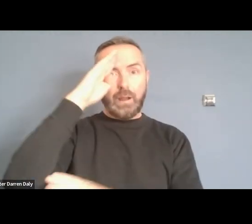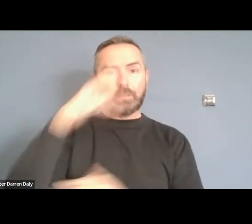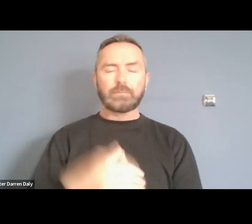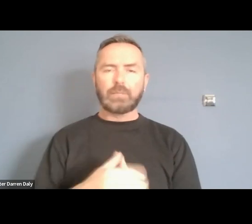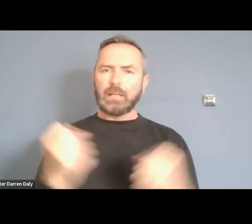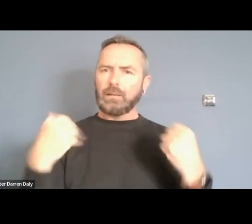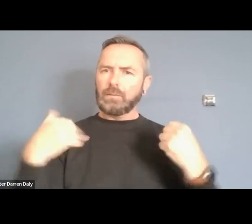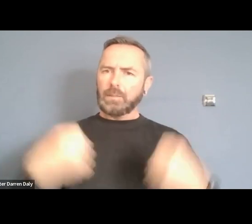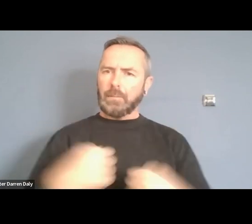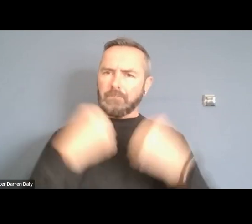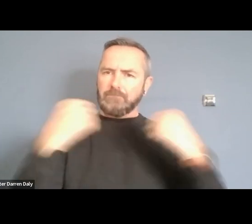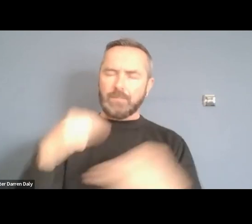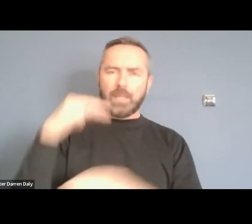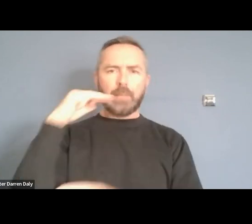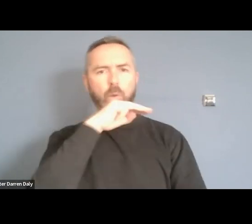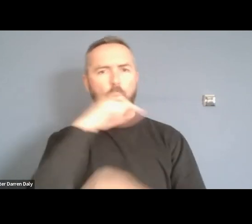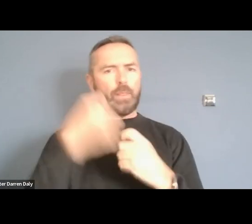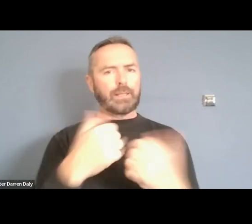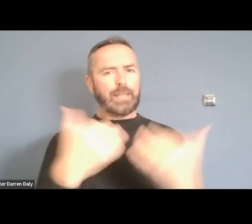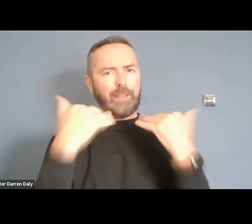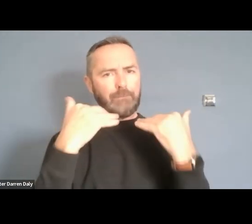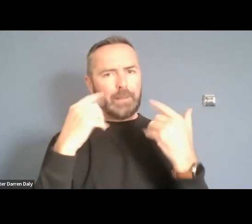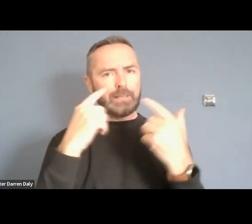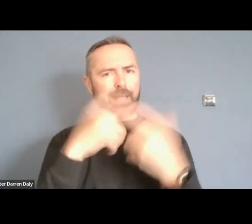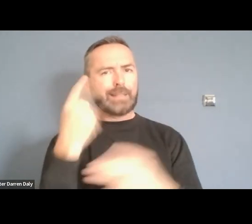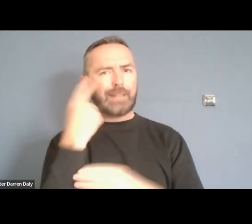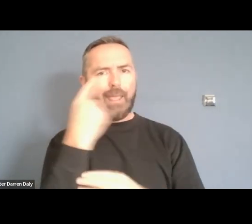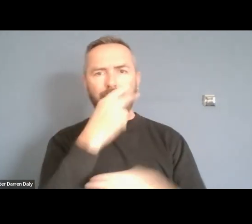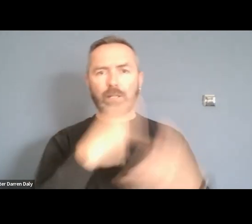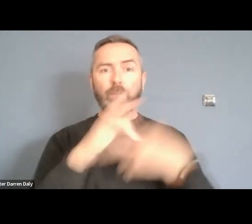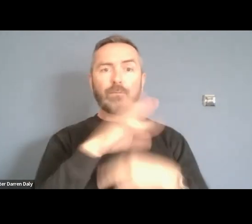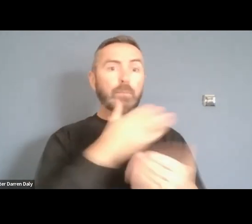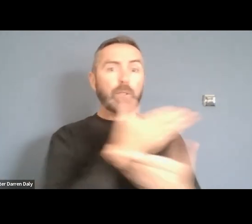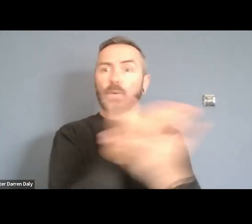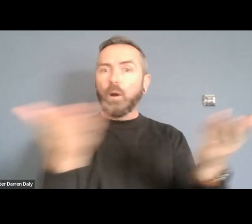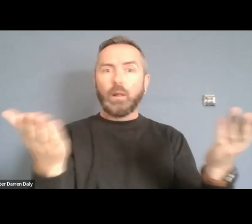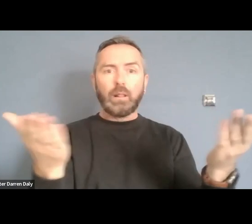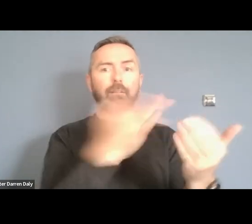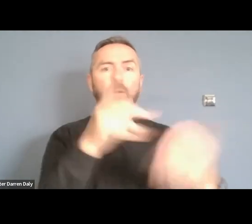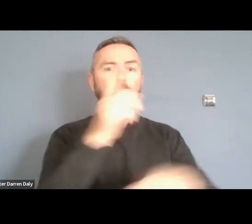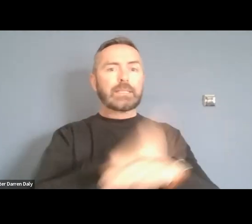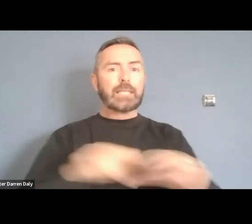data and that evidence is coming from you, from disabled people and their lived